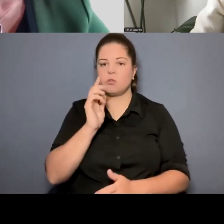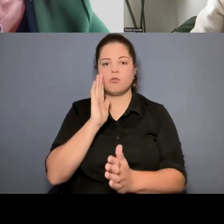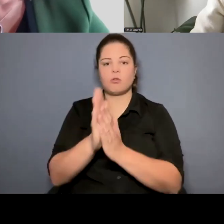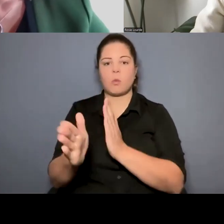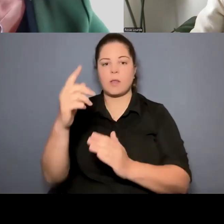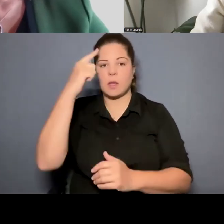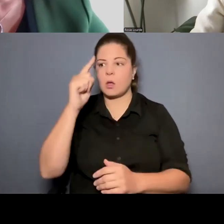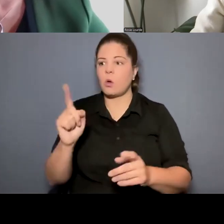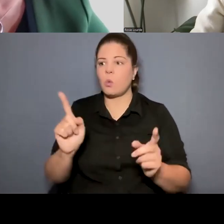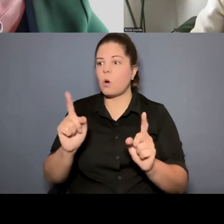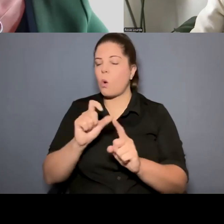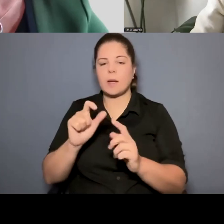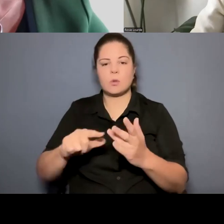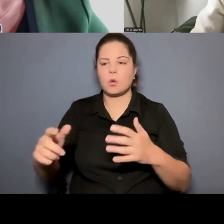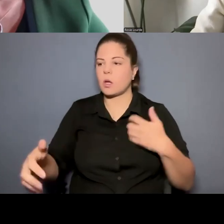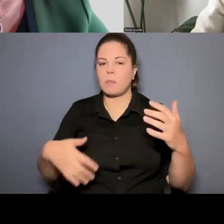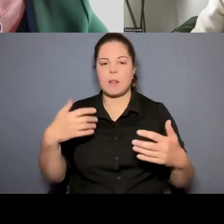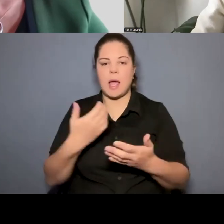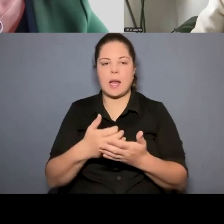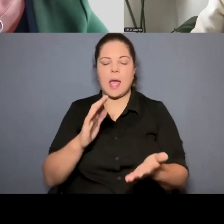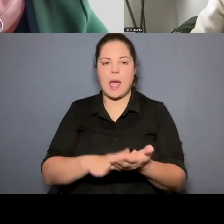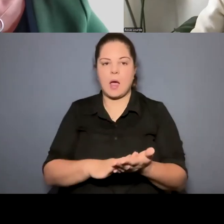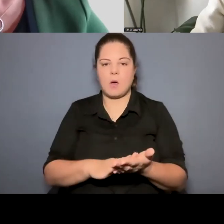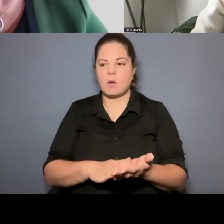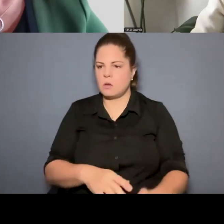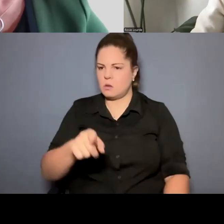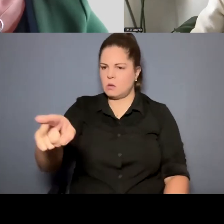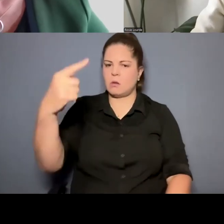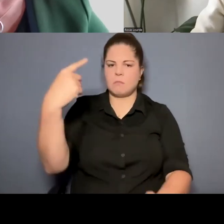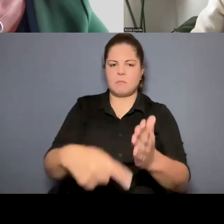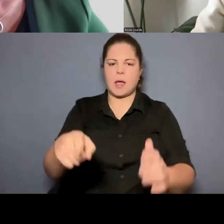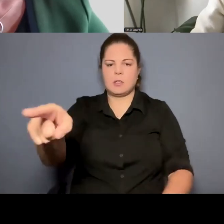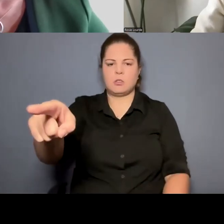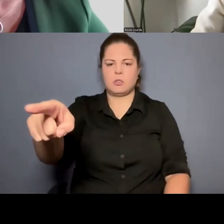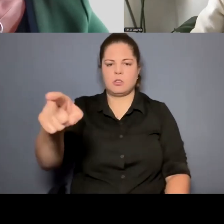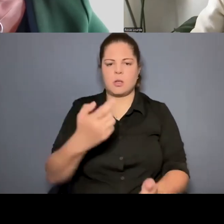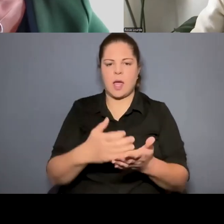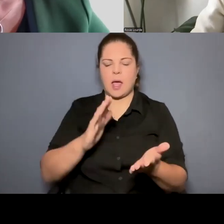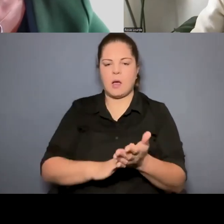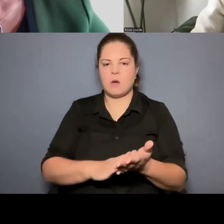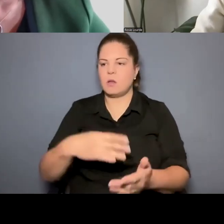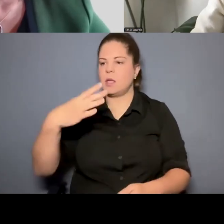complain, how can you hold people to account, and what do we need, what is the evidence.